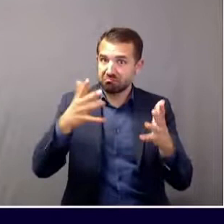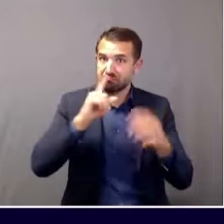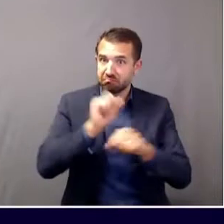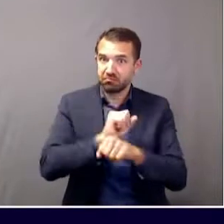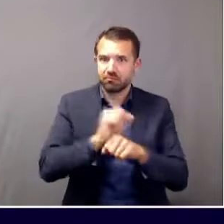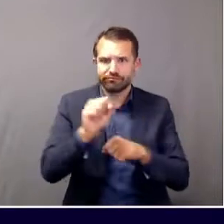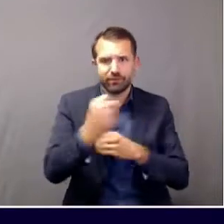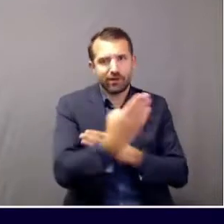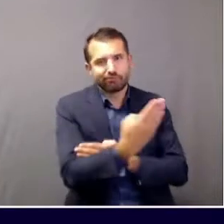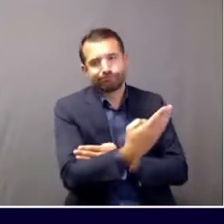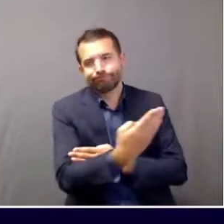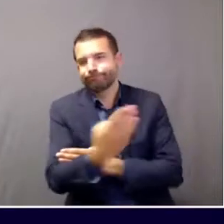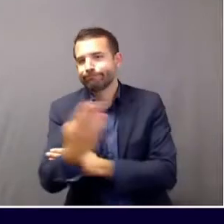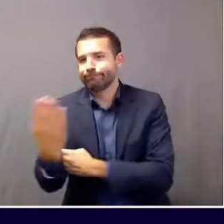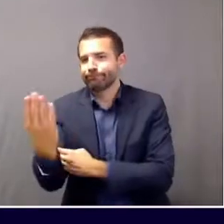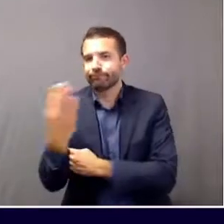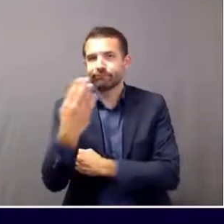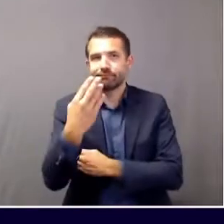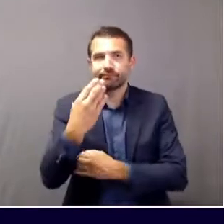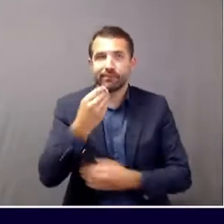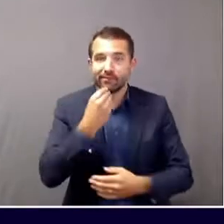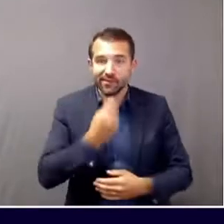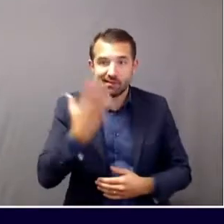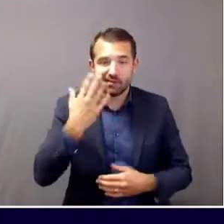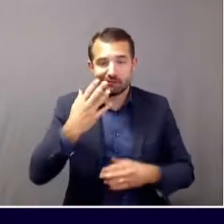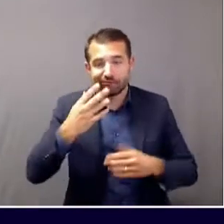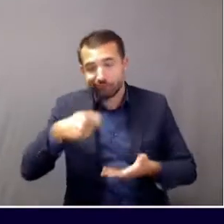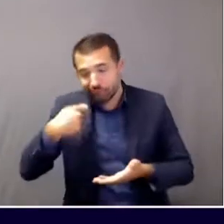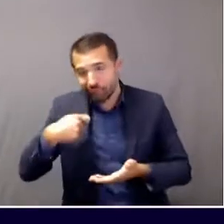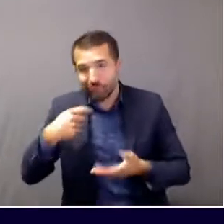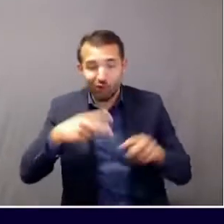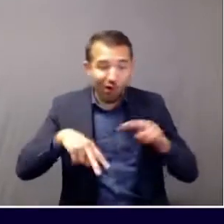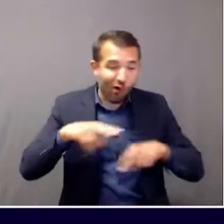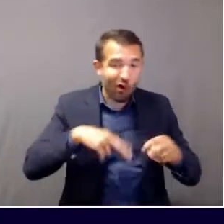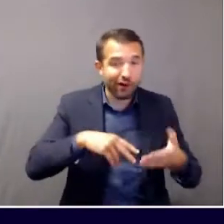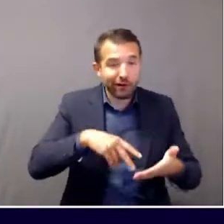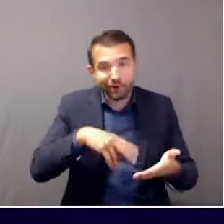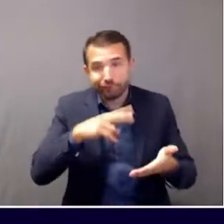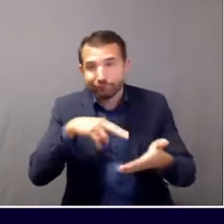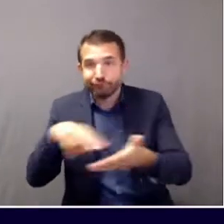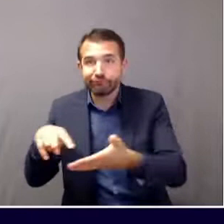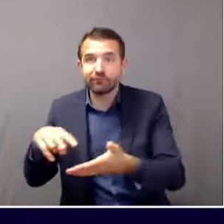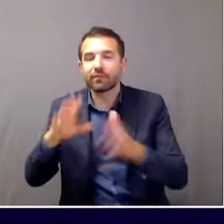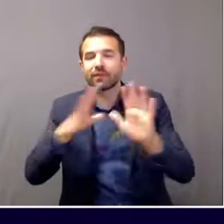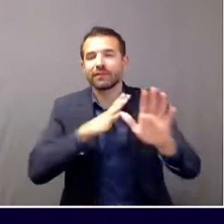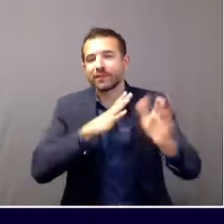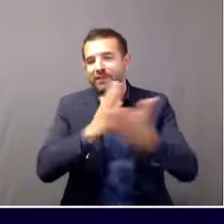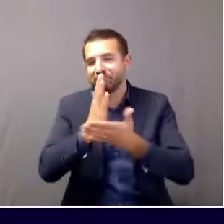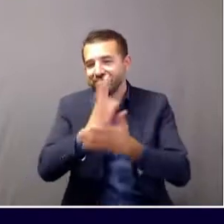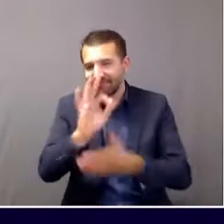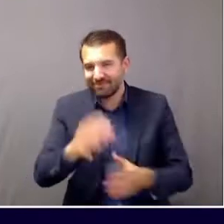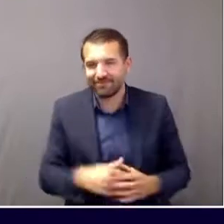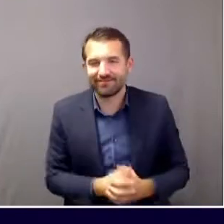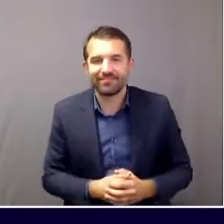do and I'm having my breakfast get me